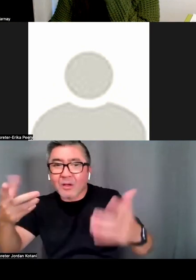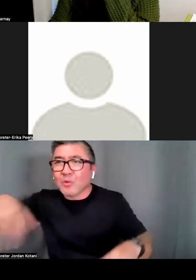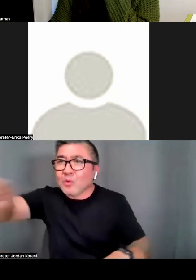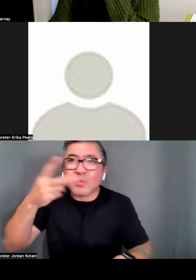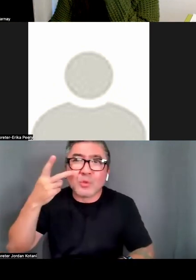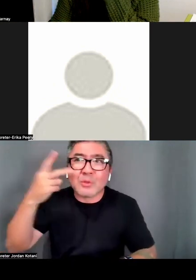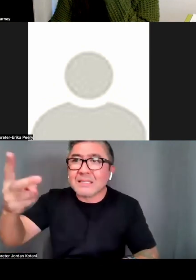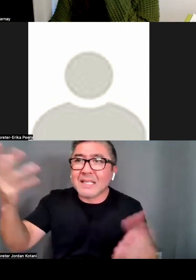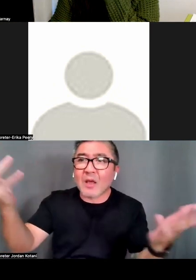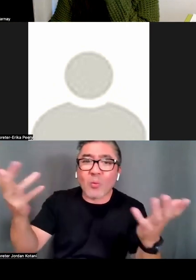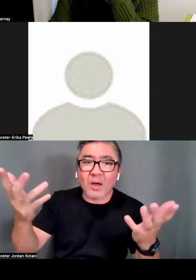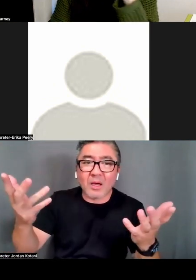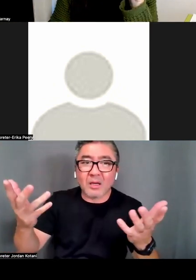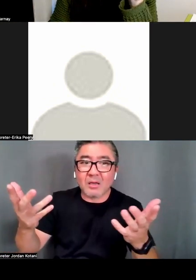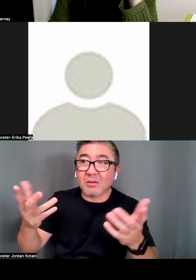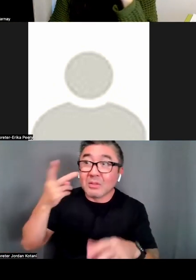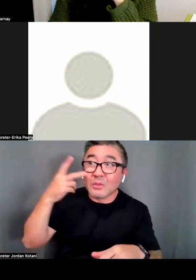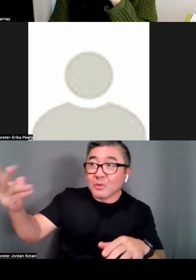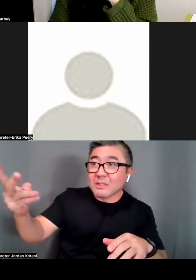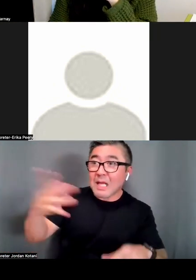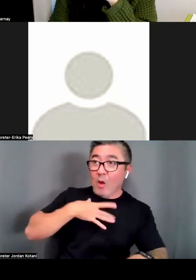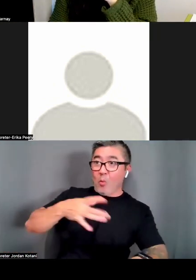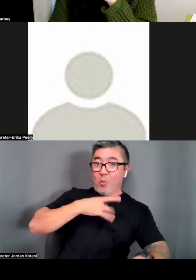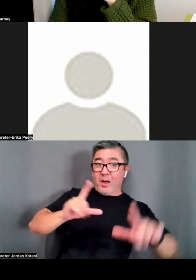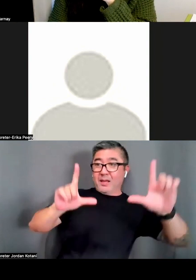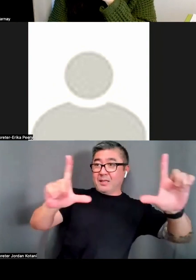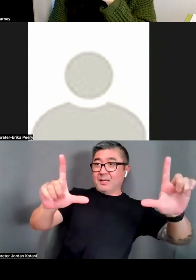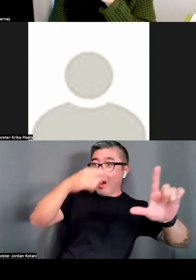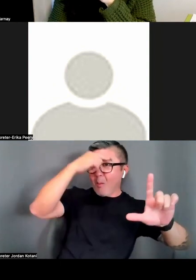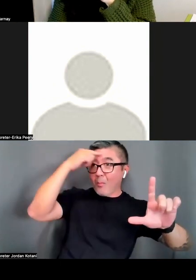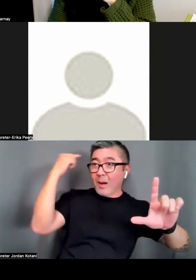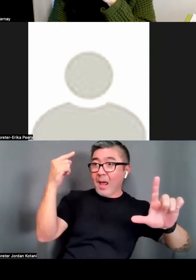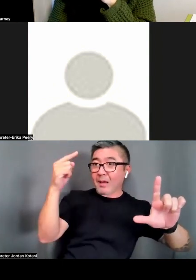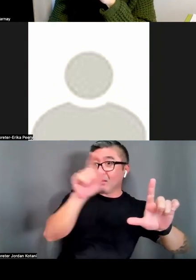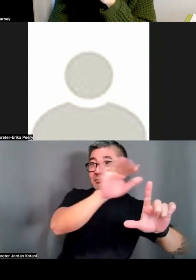Are you guys seeing things, white screen, black text? Or are you seeing what looks like